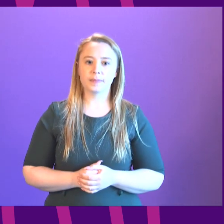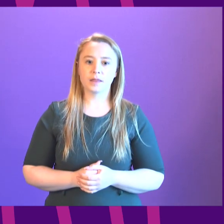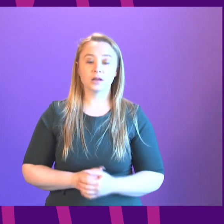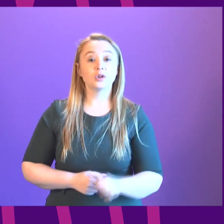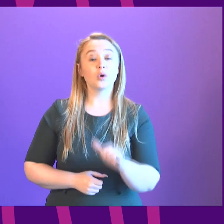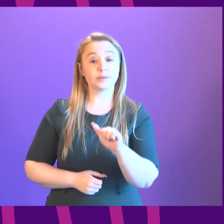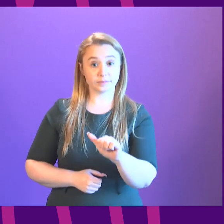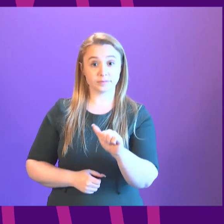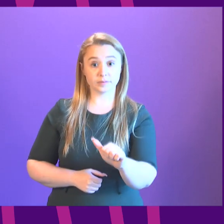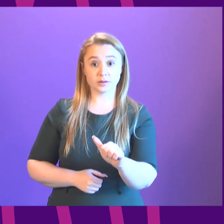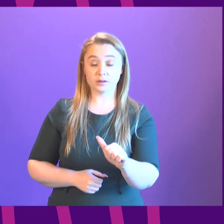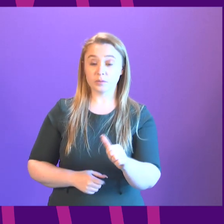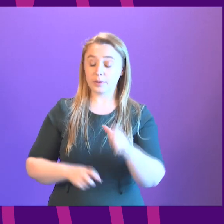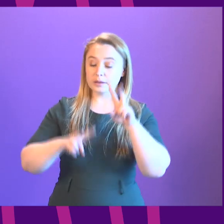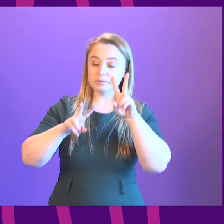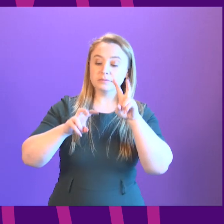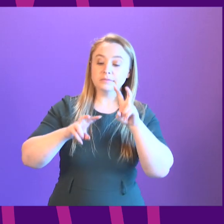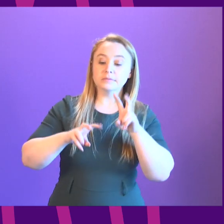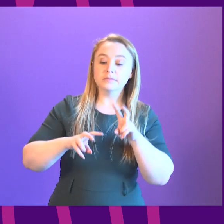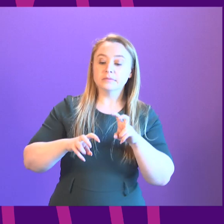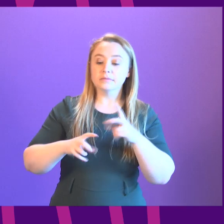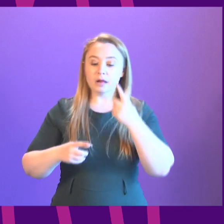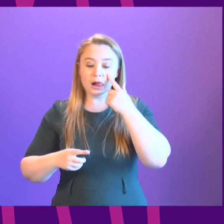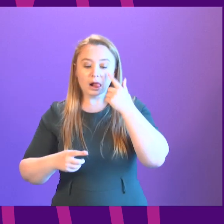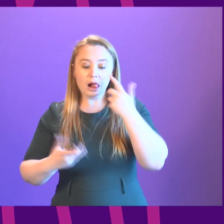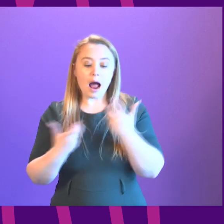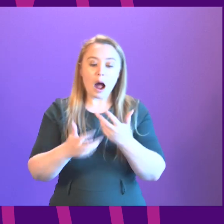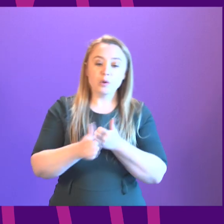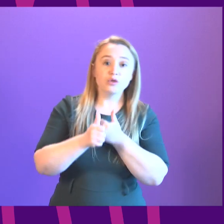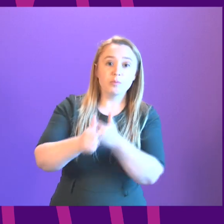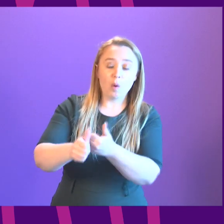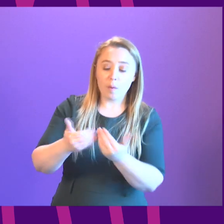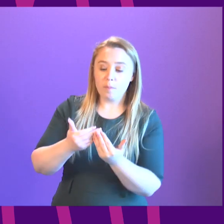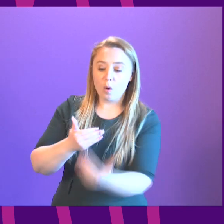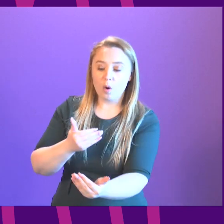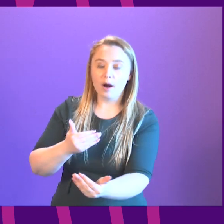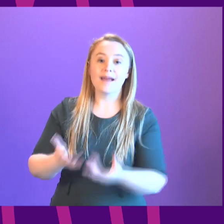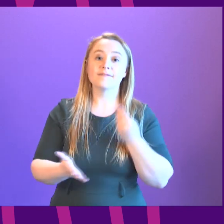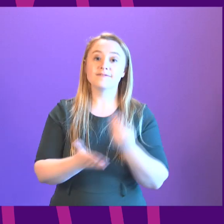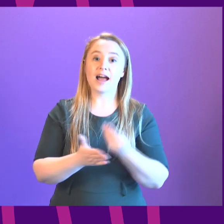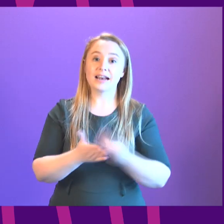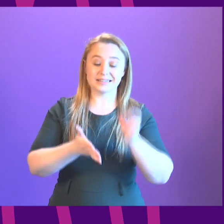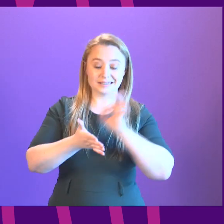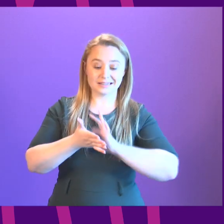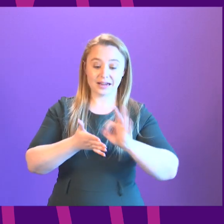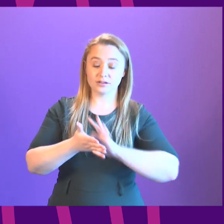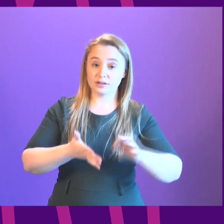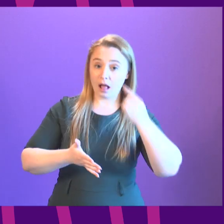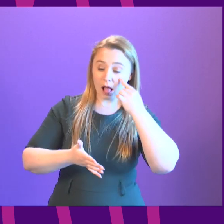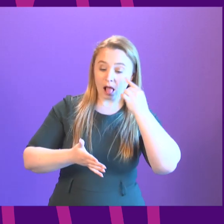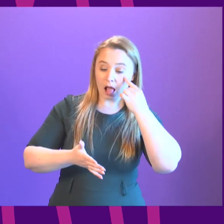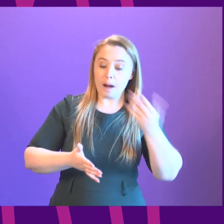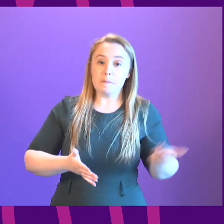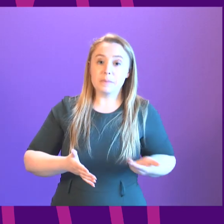We will continue to look at how we can step up support. I said in my statement that the finance secretary is already looking urgently at business support to see what more we can